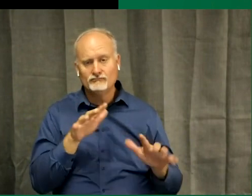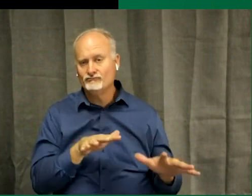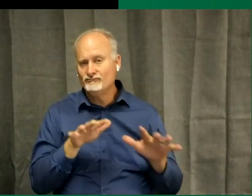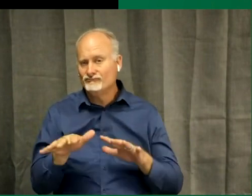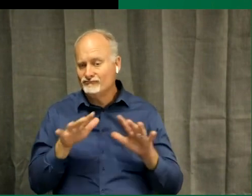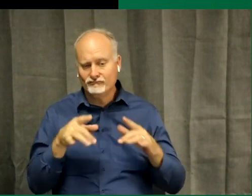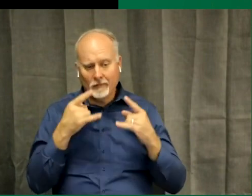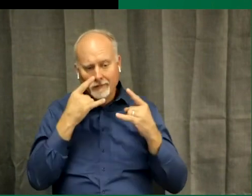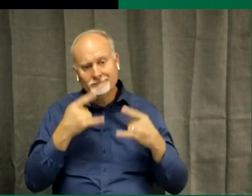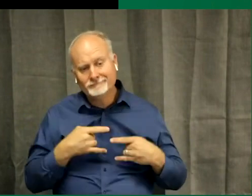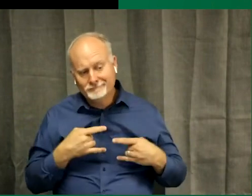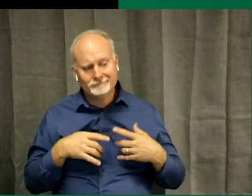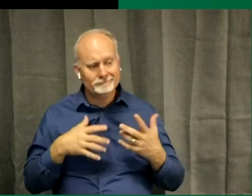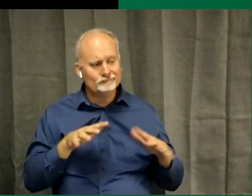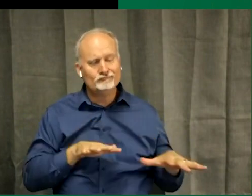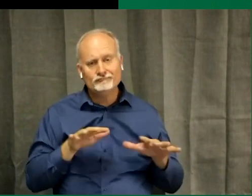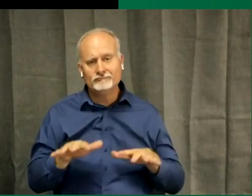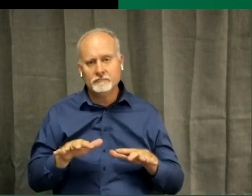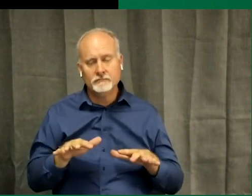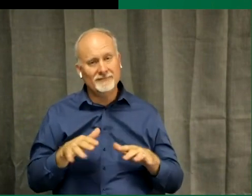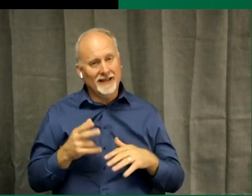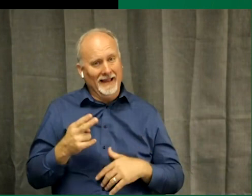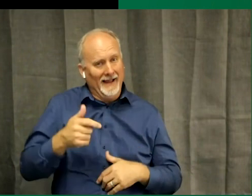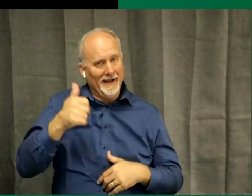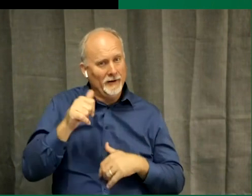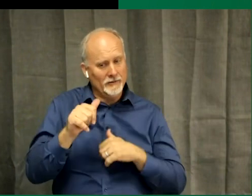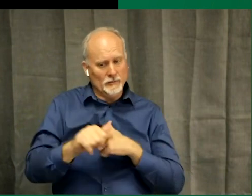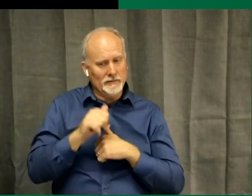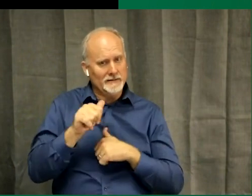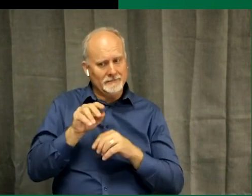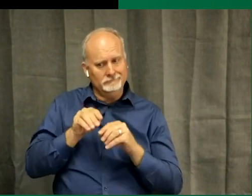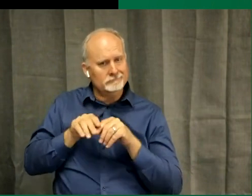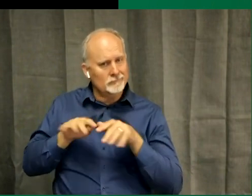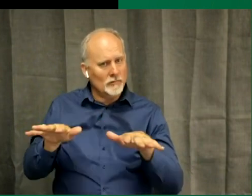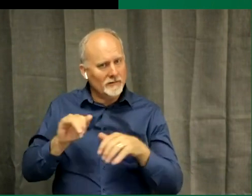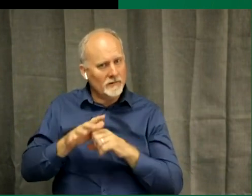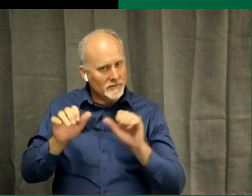and being a little lacks in social behaviors then it can be more likely to spread covid next slide